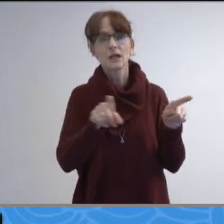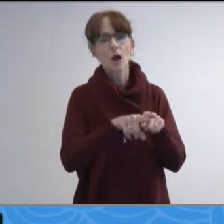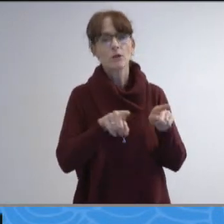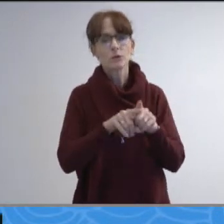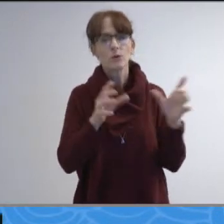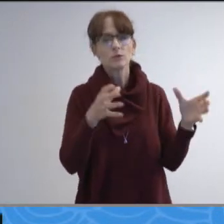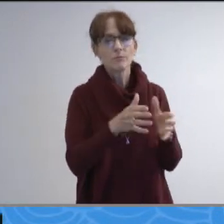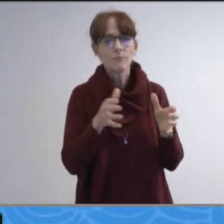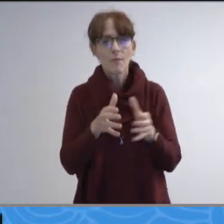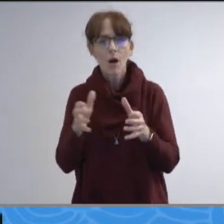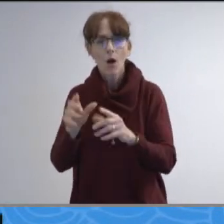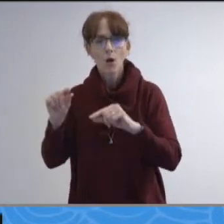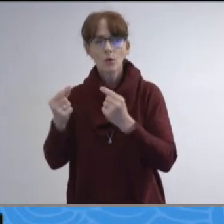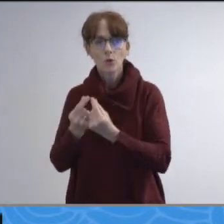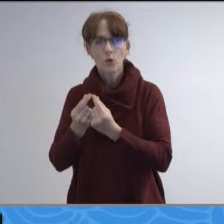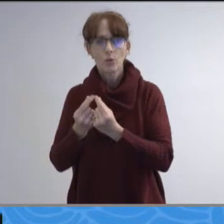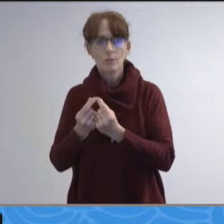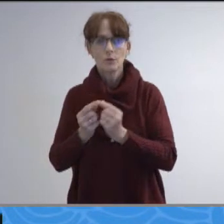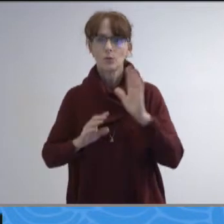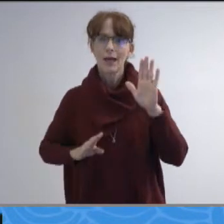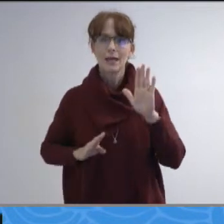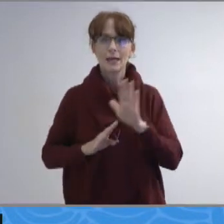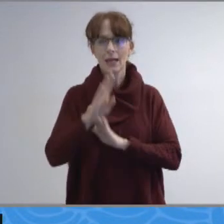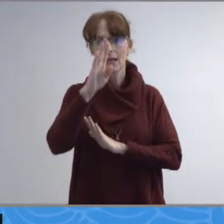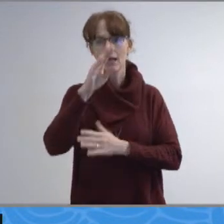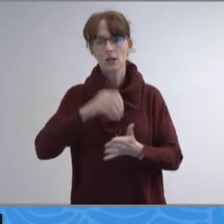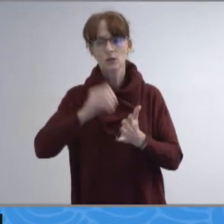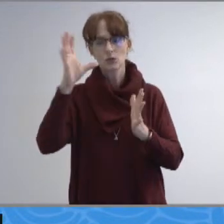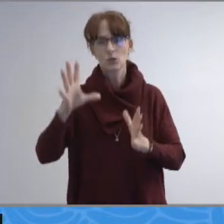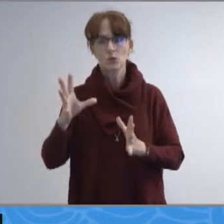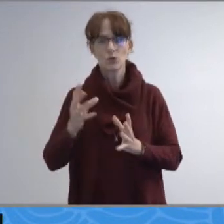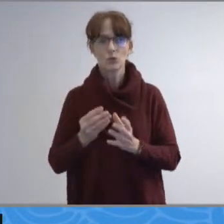to accelerate student growth and grade level learning.